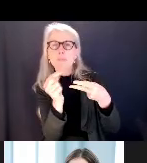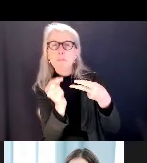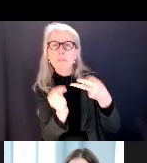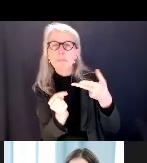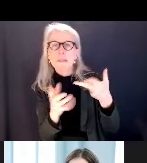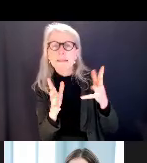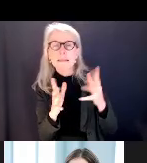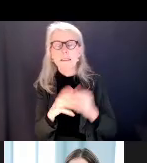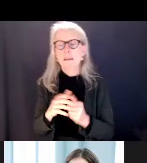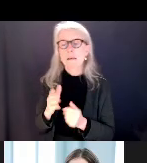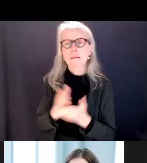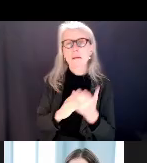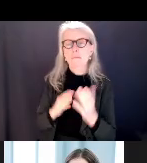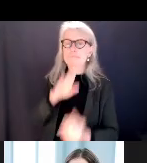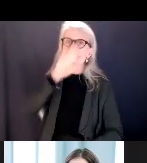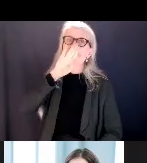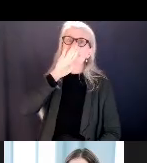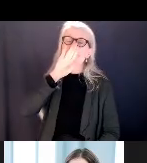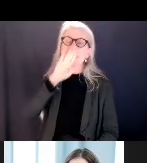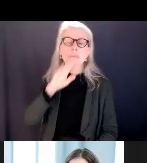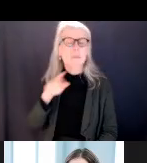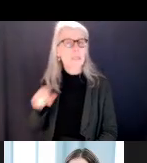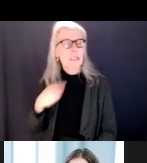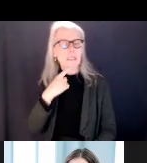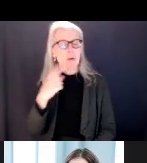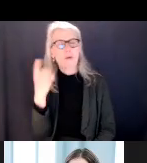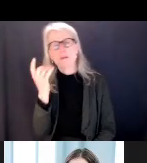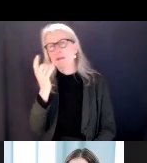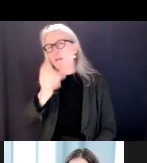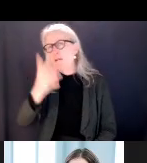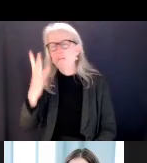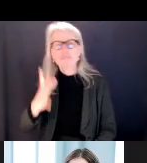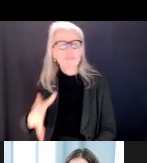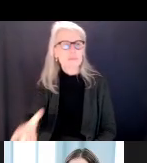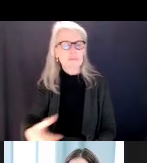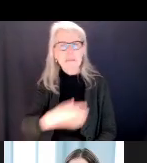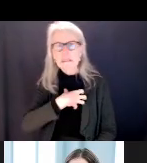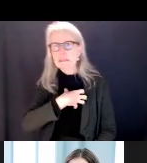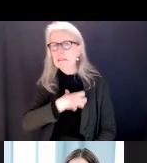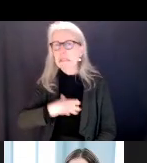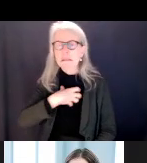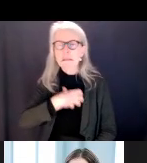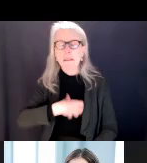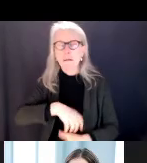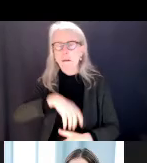reported, saying they said it was disgusting, ridiculous, laughable, and you can think of the